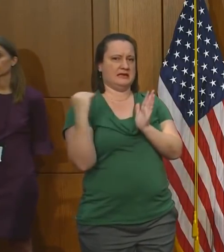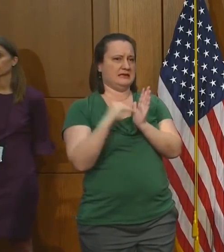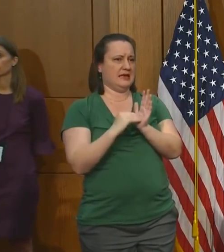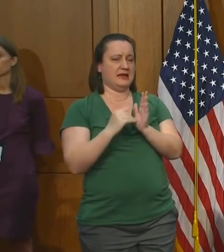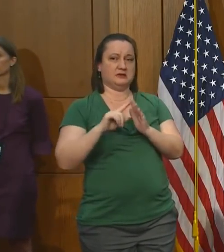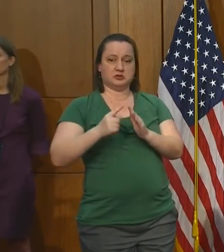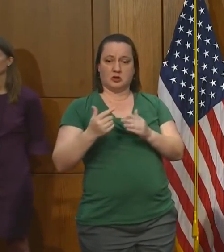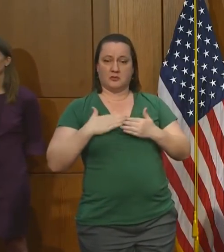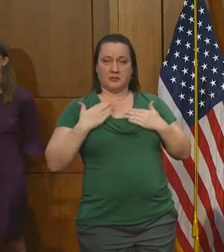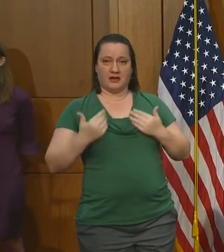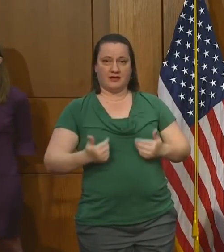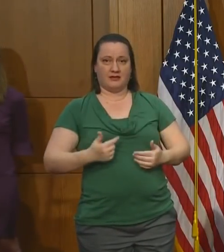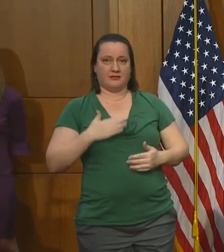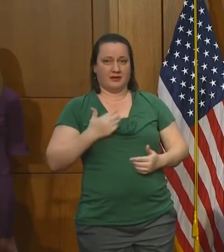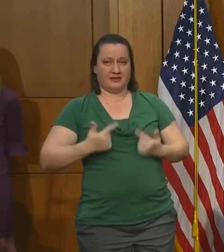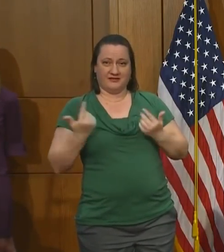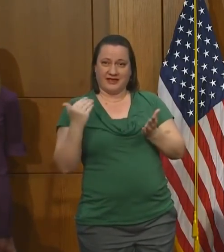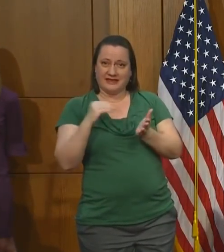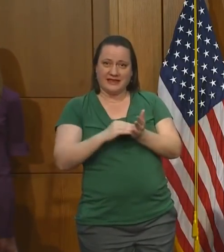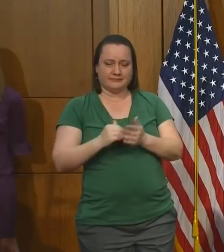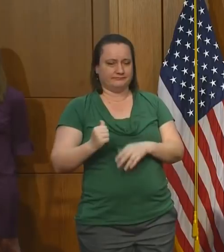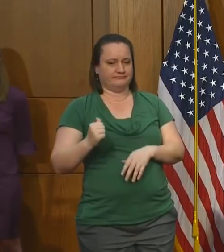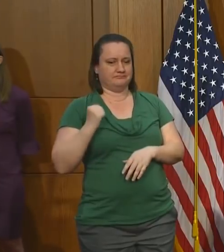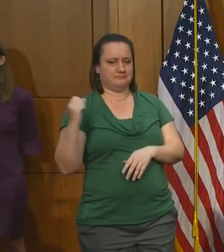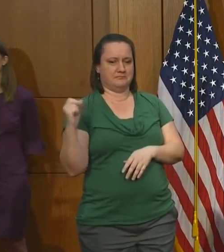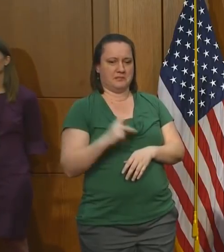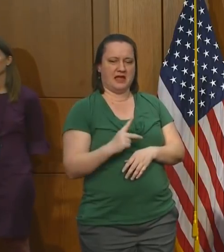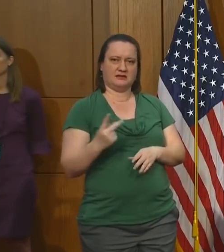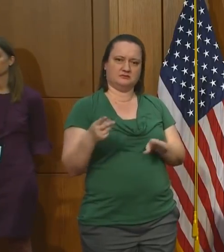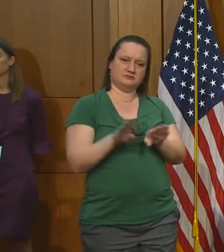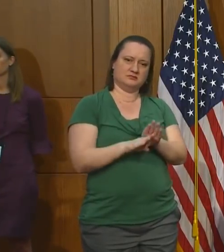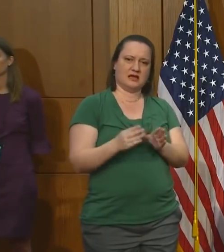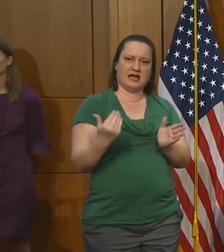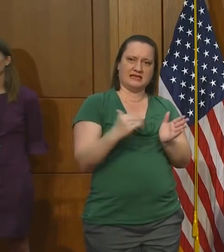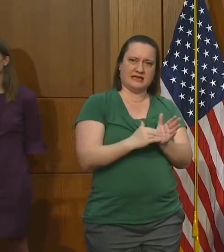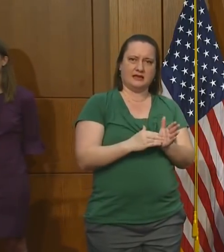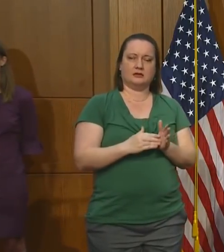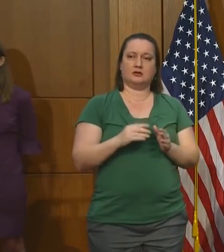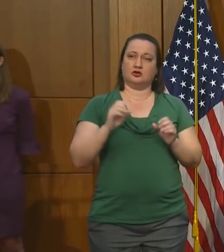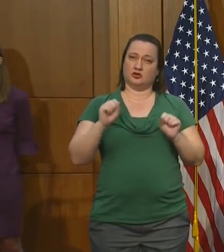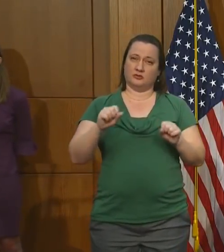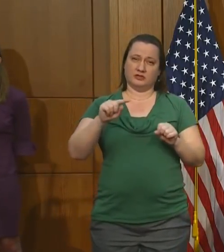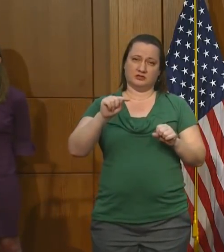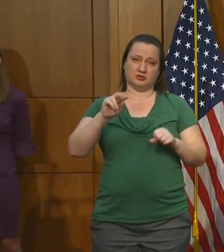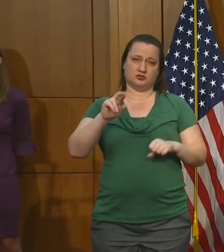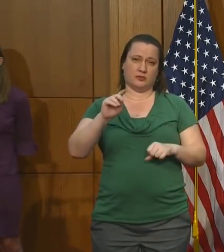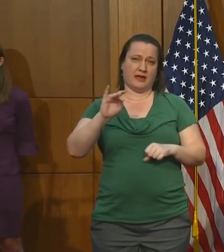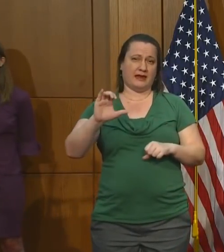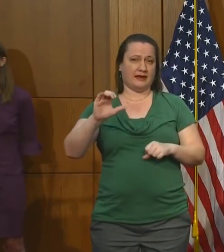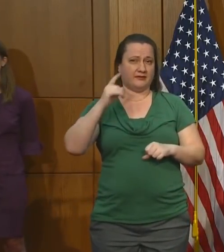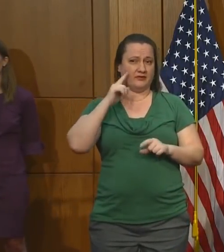SPY AND THEY HAVE TO GO BACK IN OFFICE THE STATE DOWN THERE BUILD OUT THERE WHO SAY WE'RE